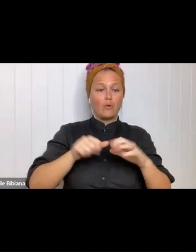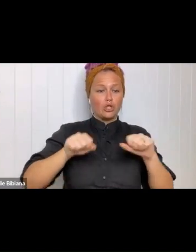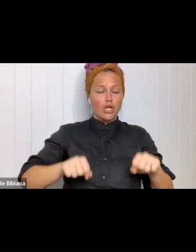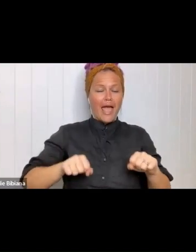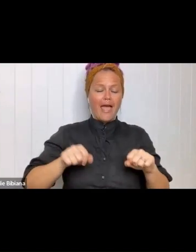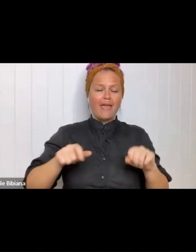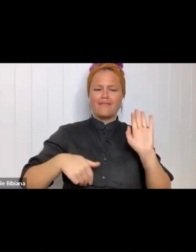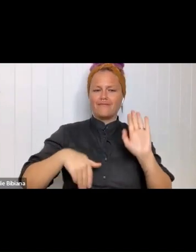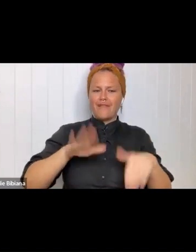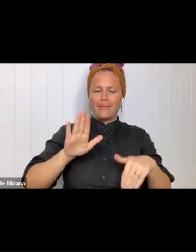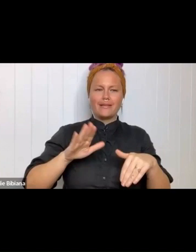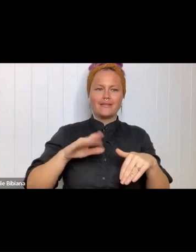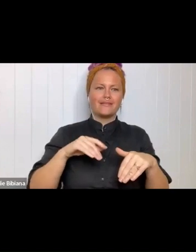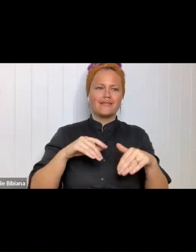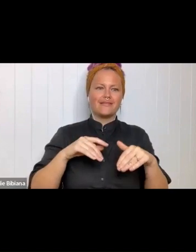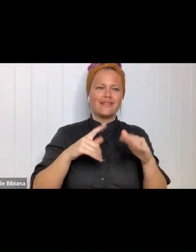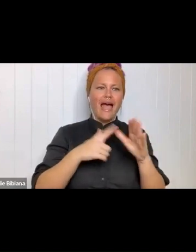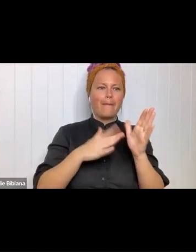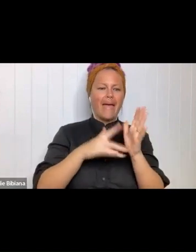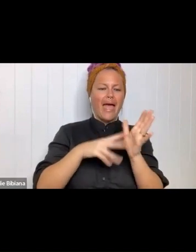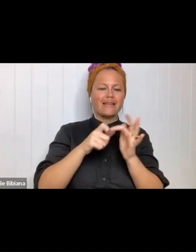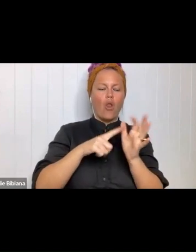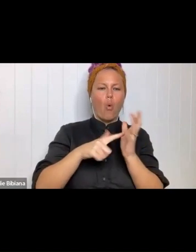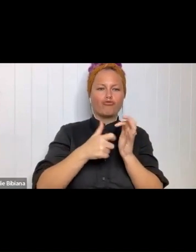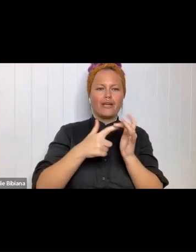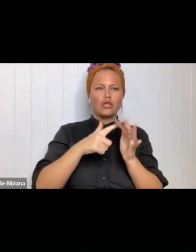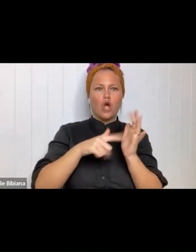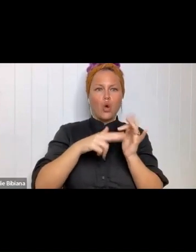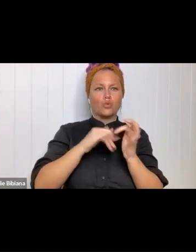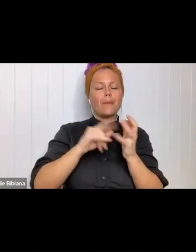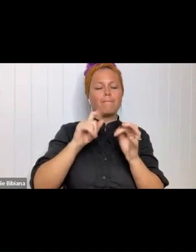Laurie Jones, but Amanda is stepping down. So we're in the